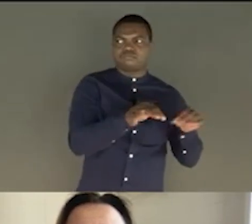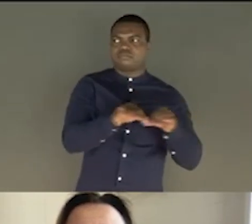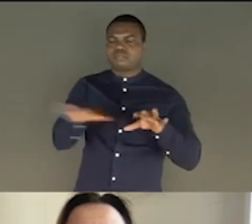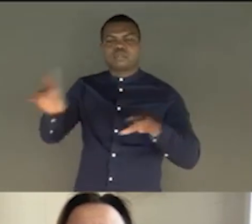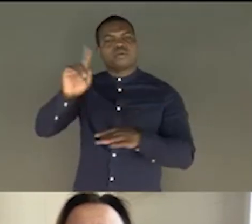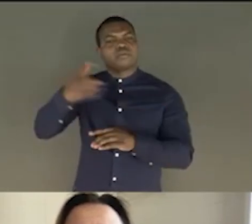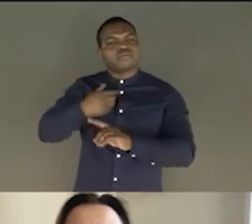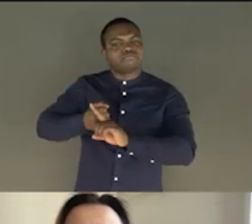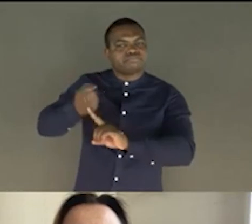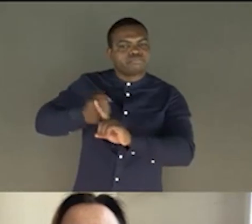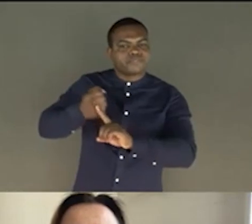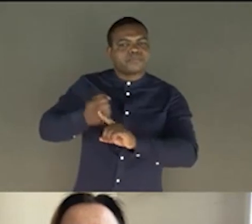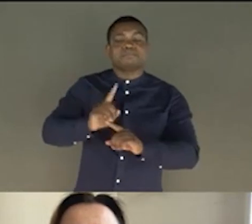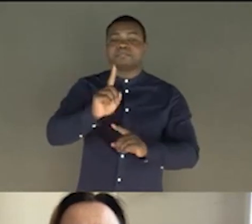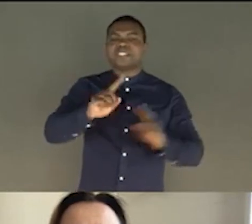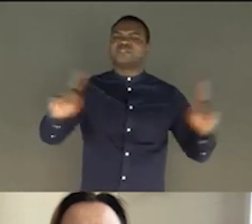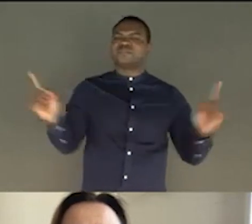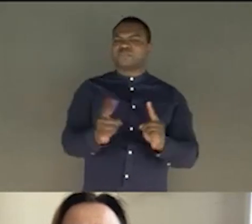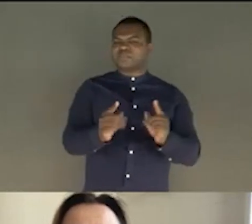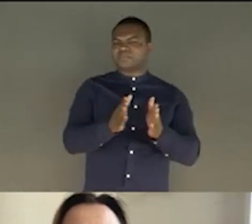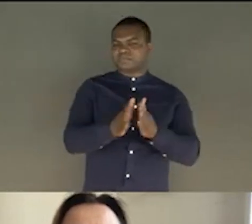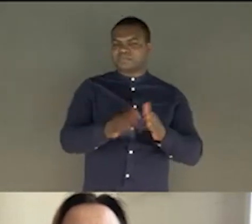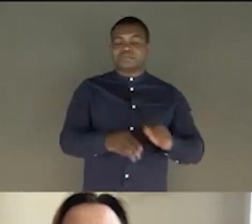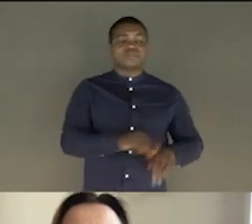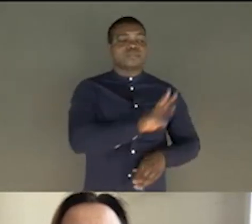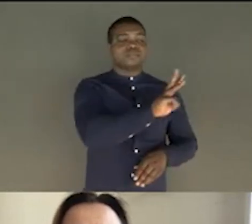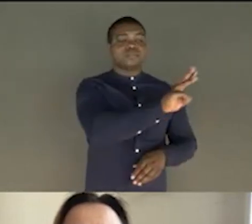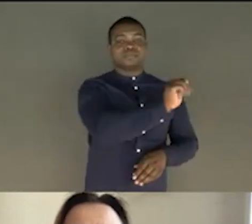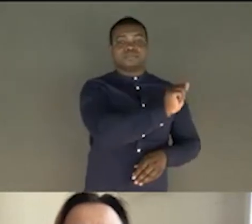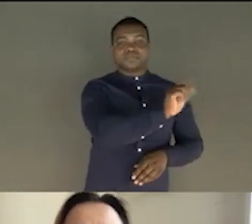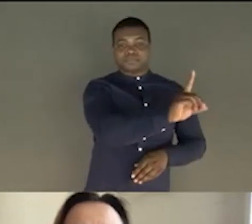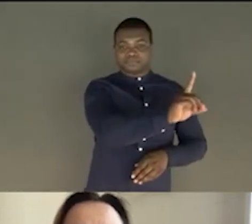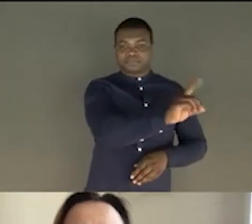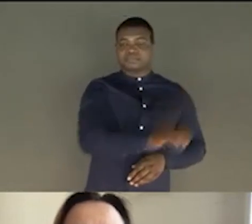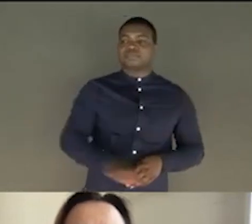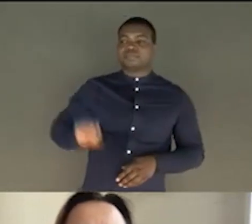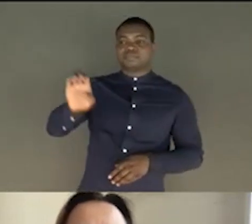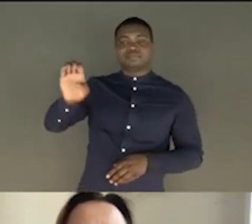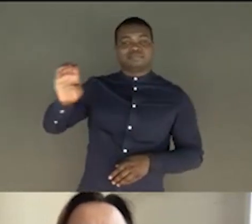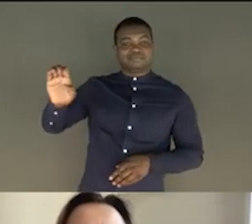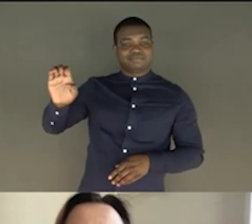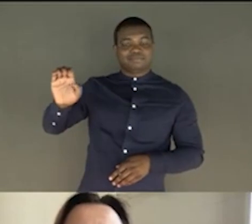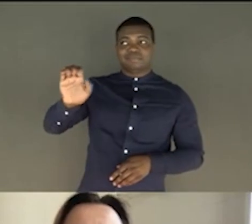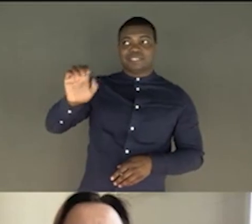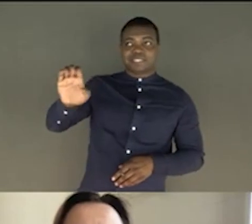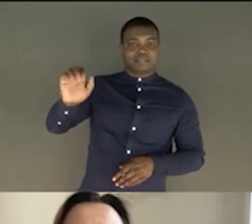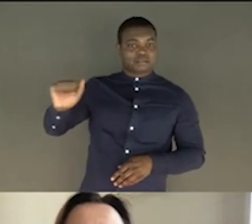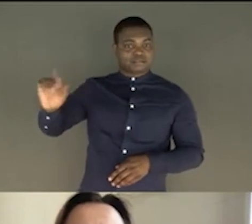And the Accessibility Act covers a list of products and services which includes websites and mobile